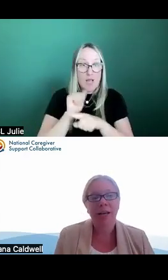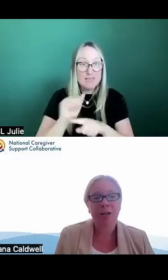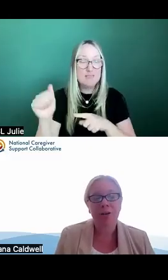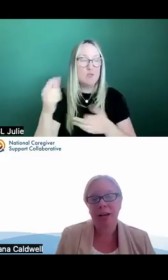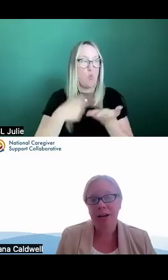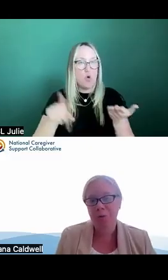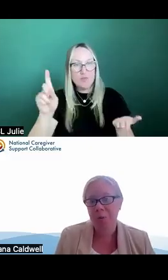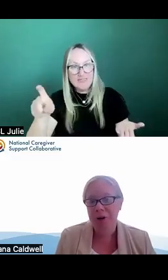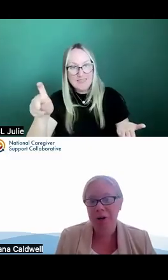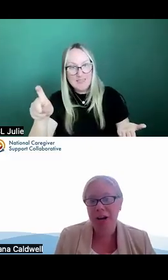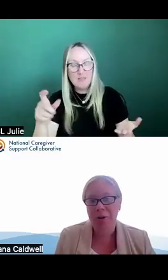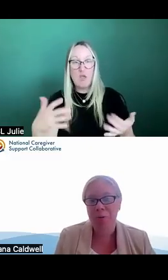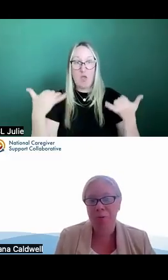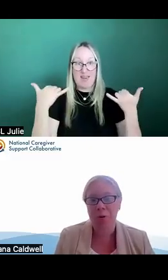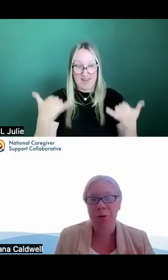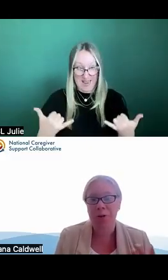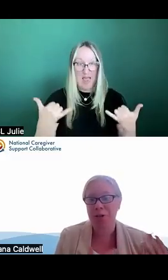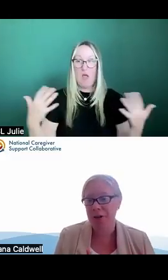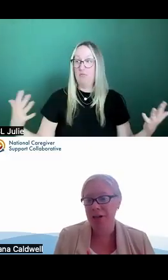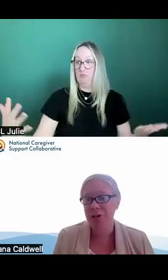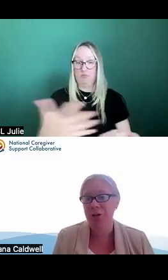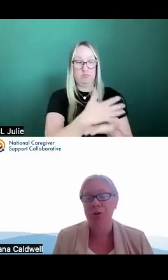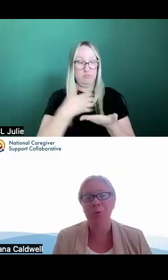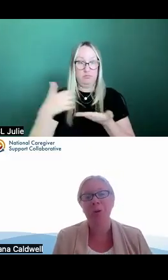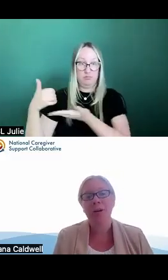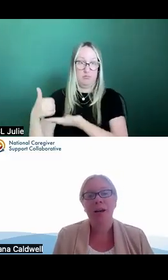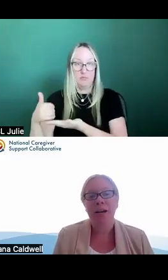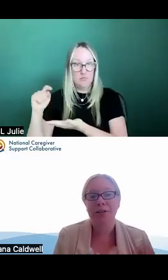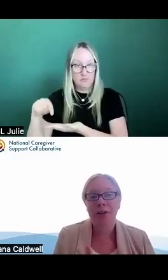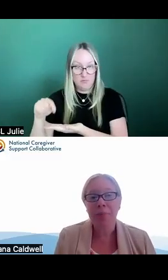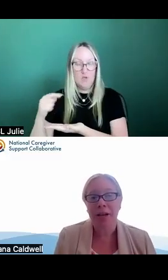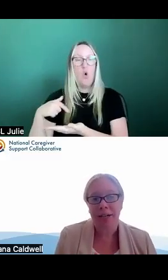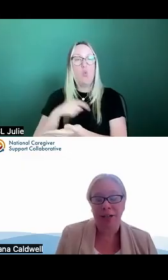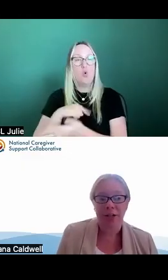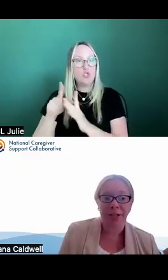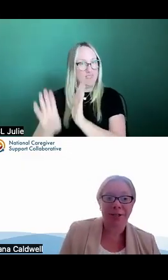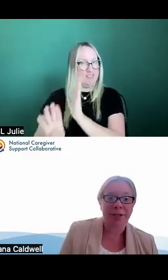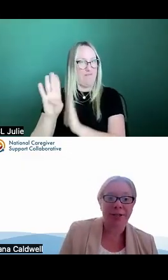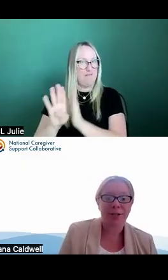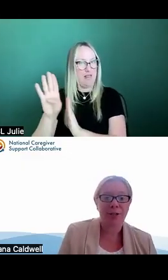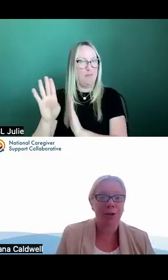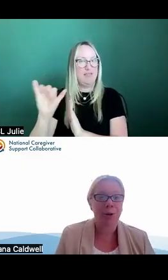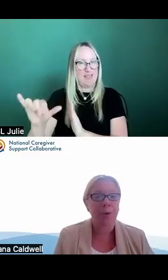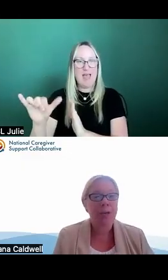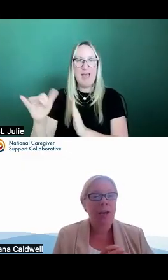and so now we're at a point where we're starting to develop that technical assistance. So